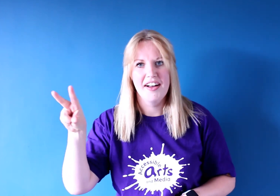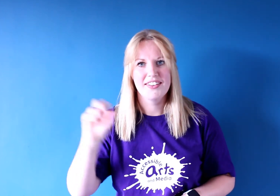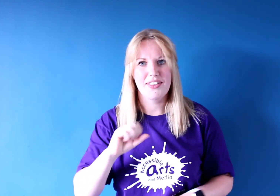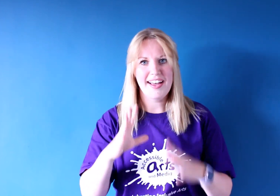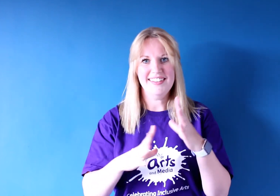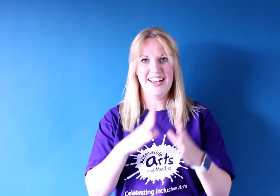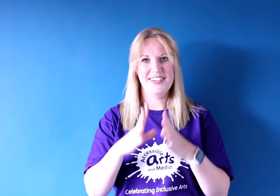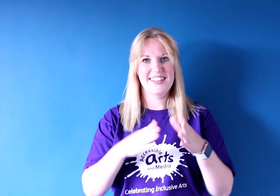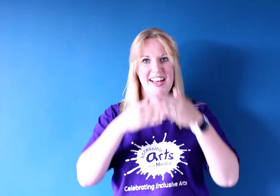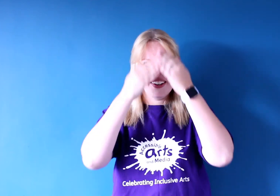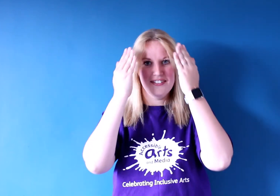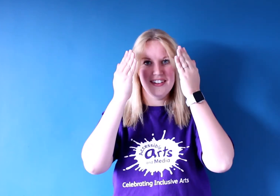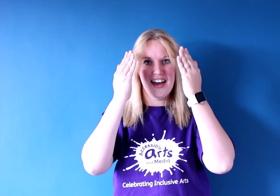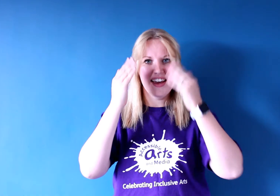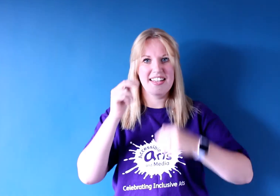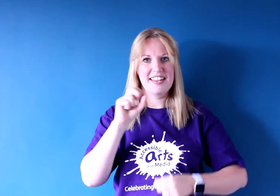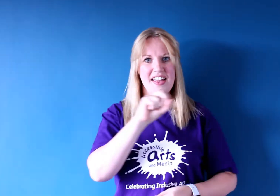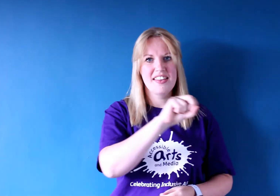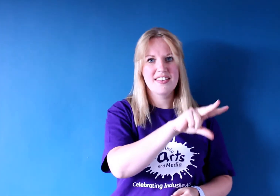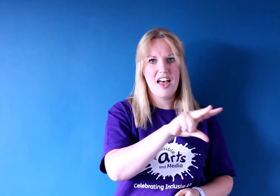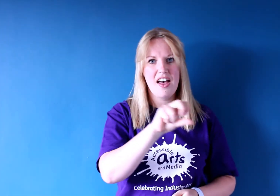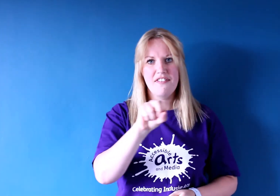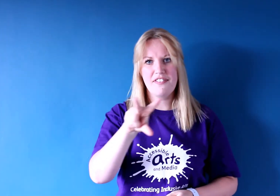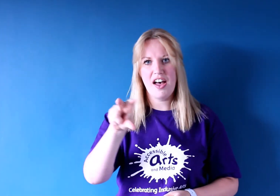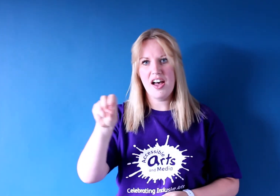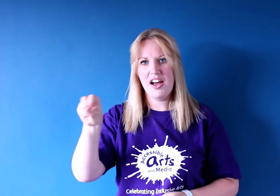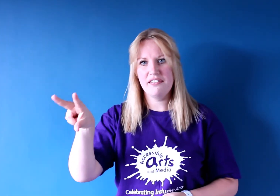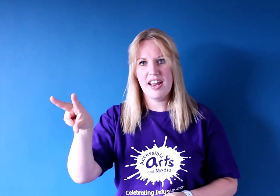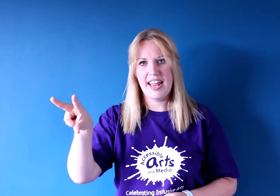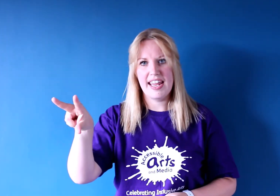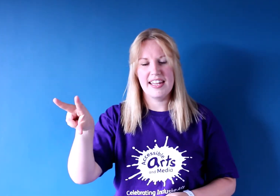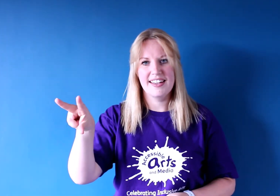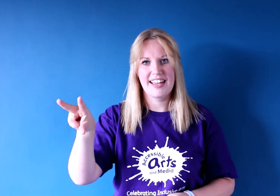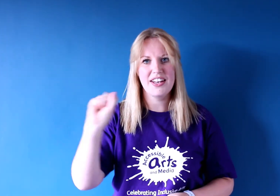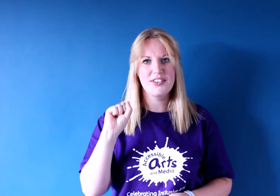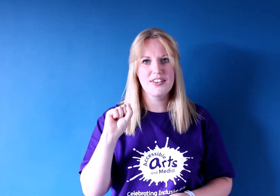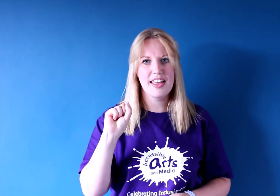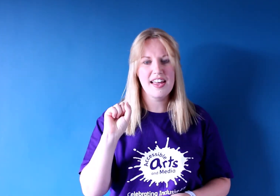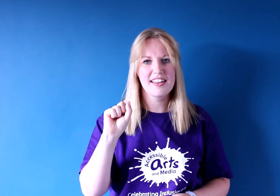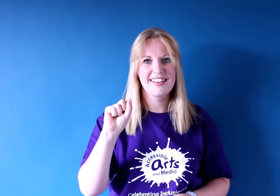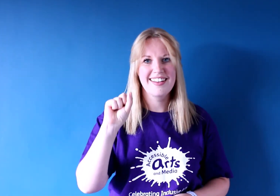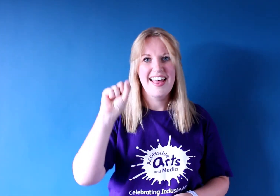So that is our sign of the day. Safari, can you do that?